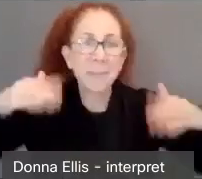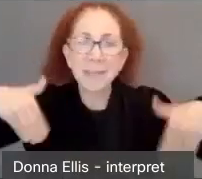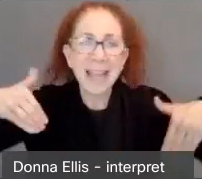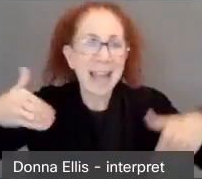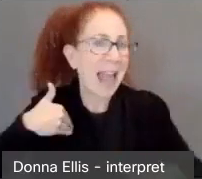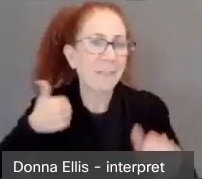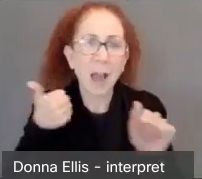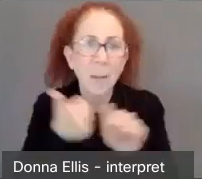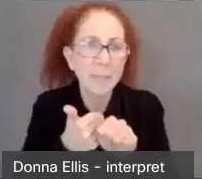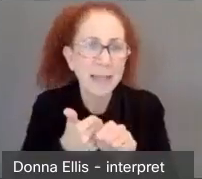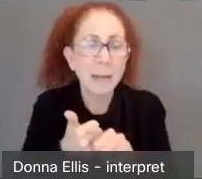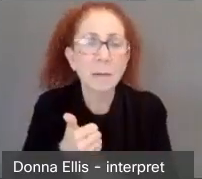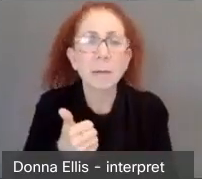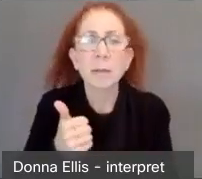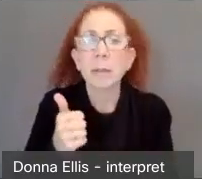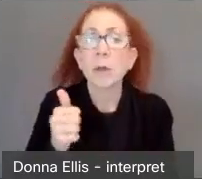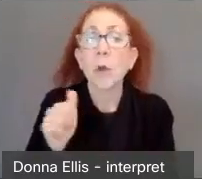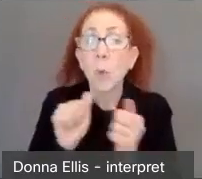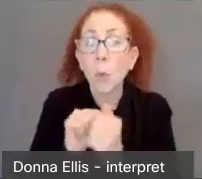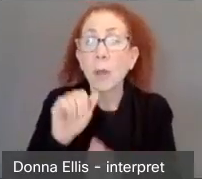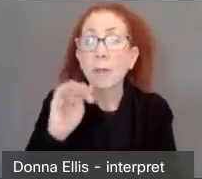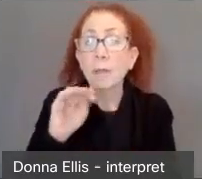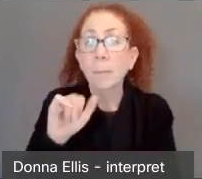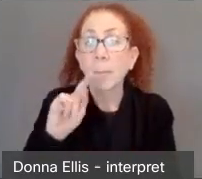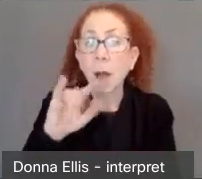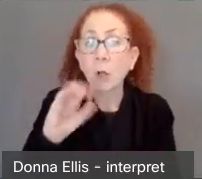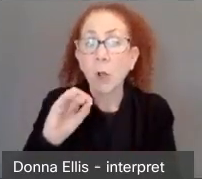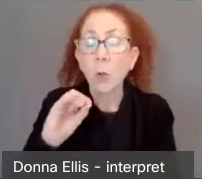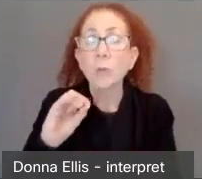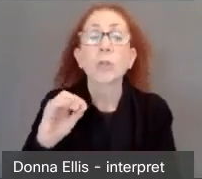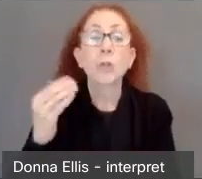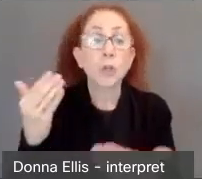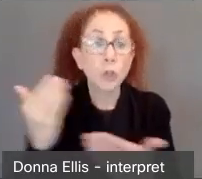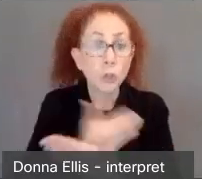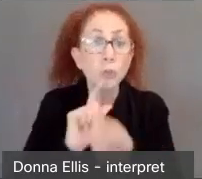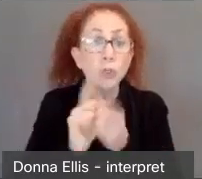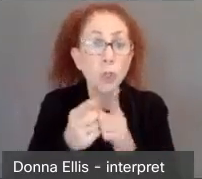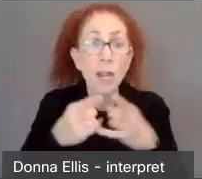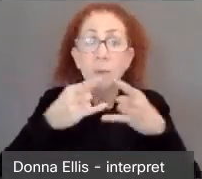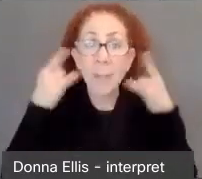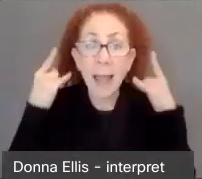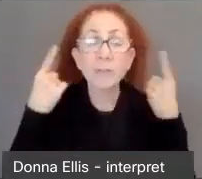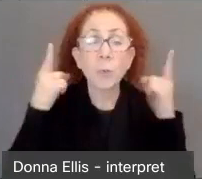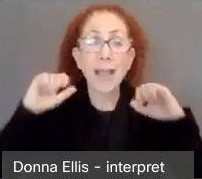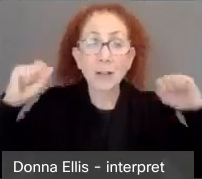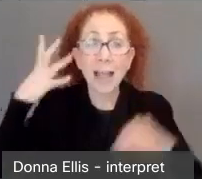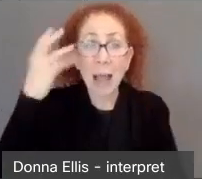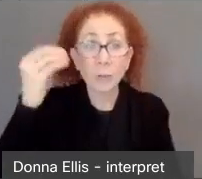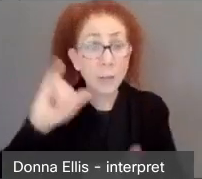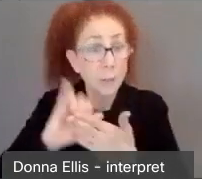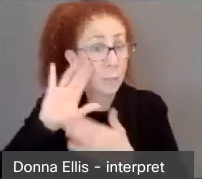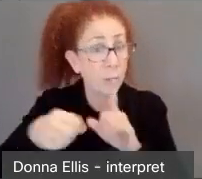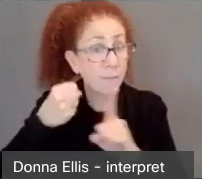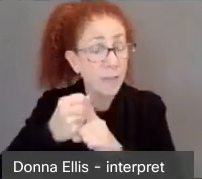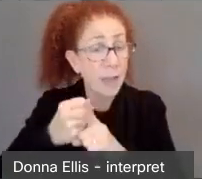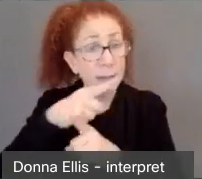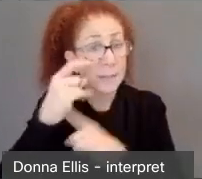With Montco's upcoming change with masking when exercising outdoors, will this affect the summer camps in Montco?